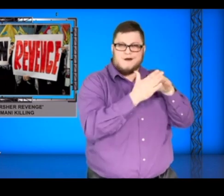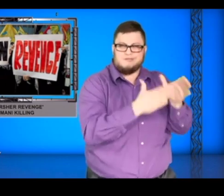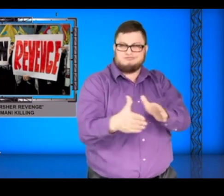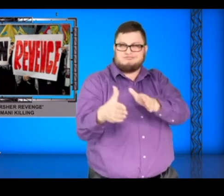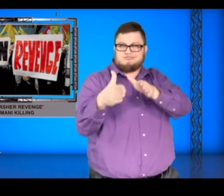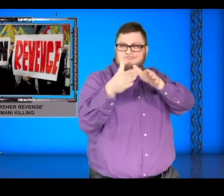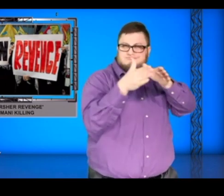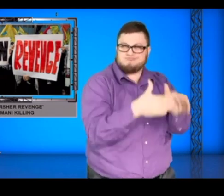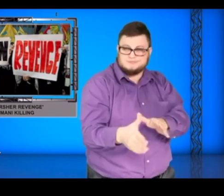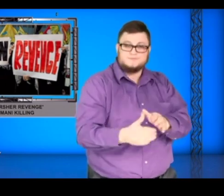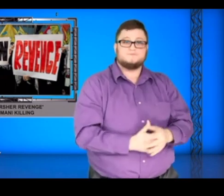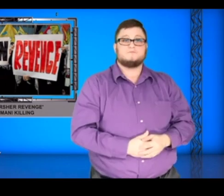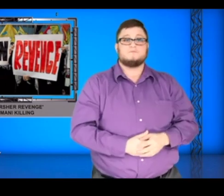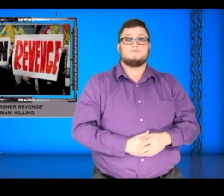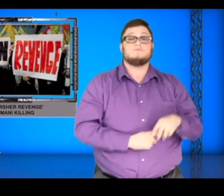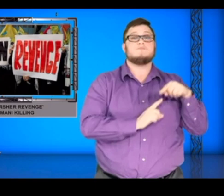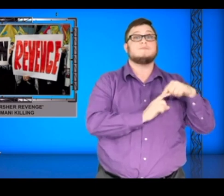Soleimani for decades.